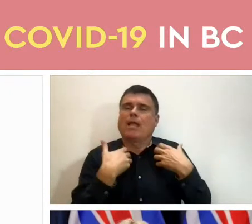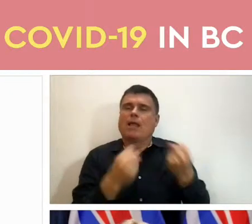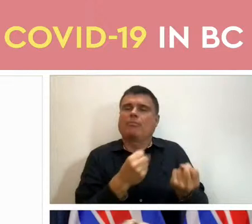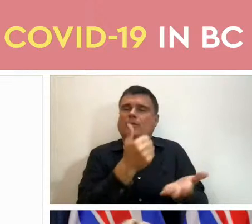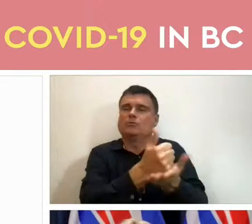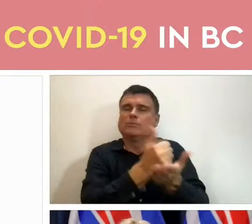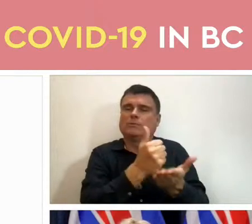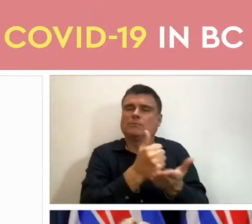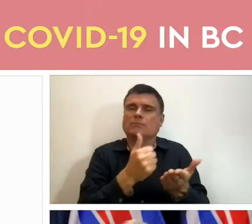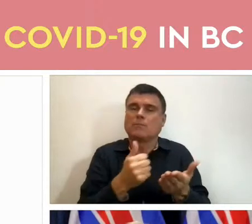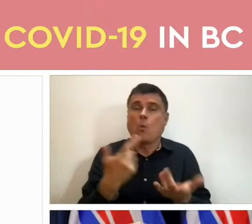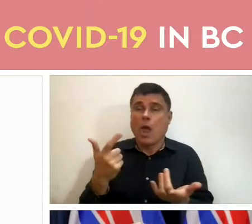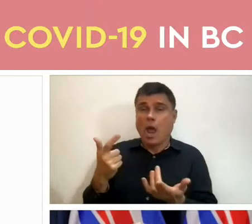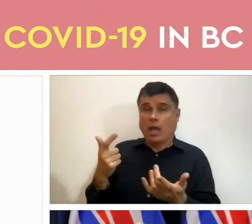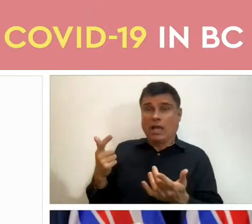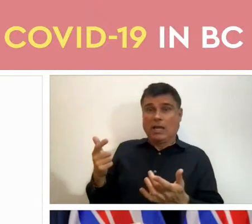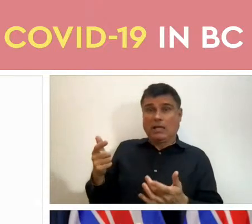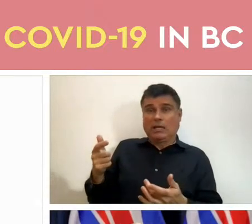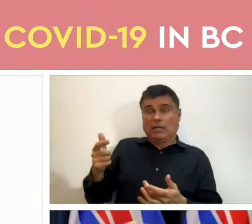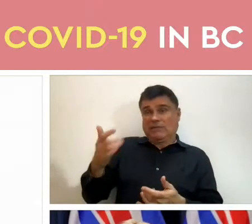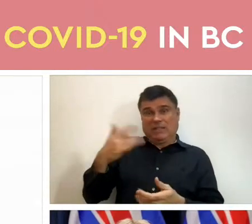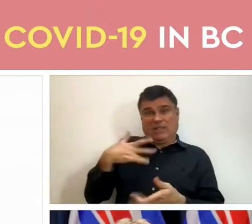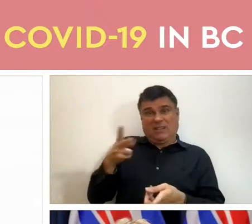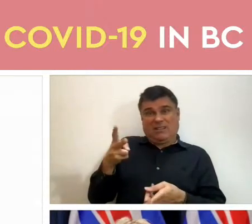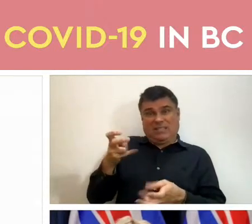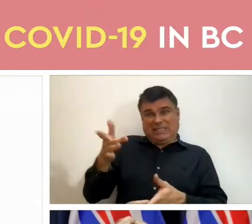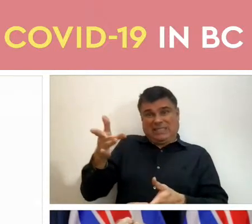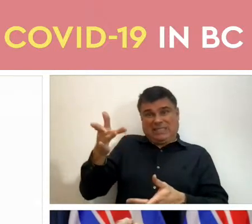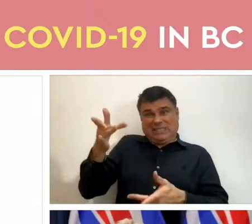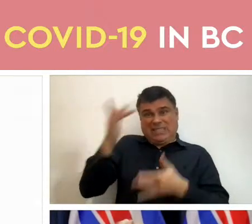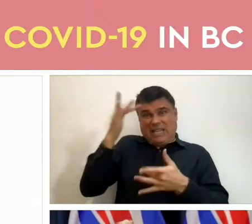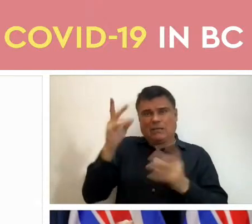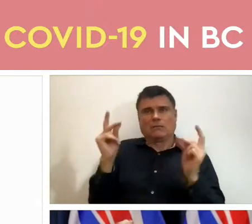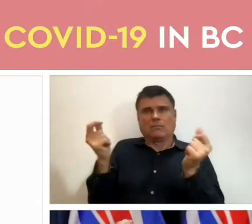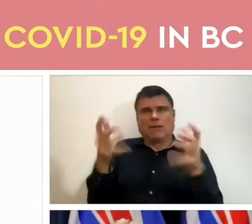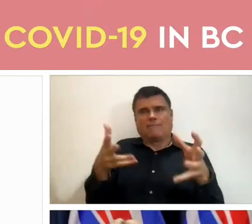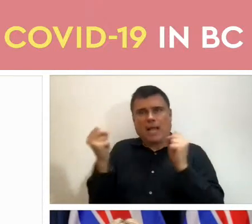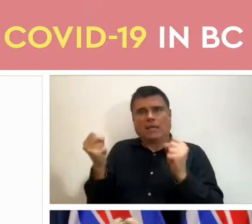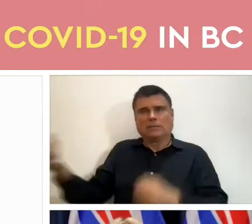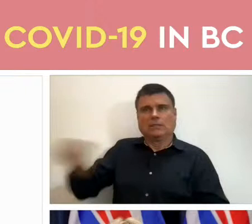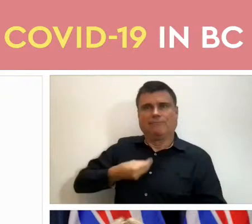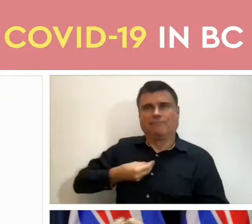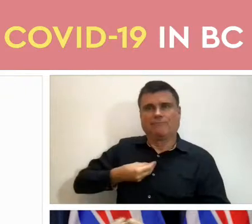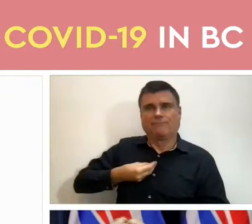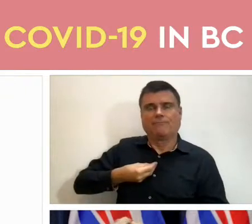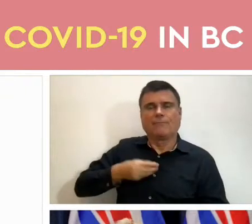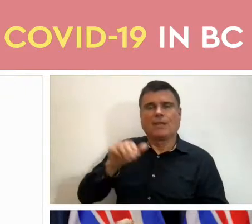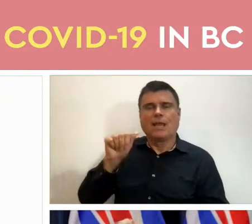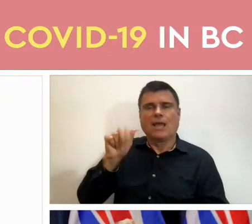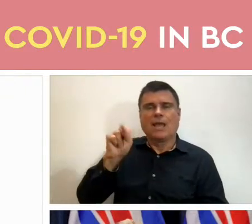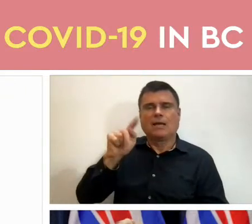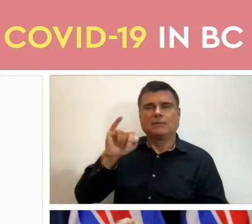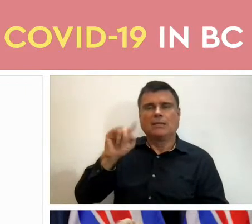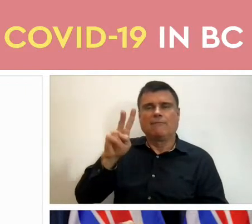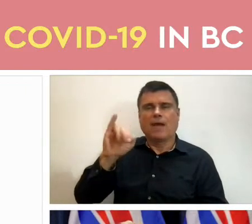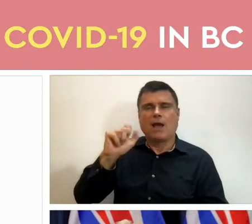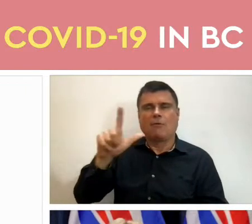That's a strategy pawe will be making -- strategy that we will be making sure we have in place